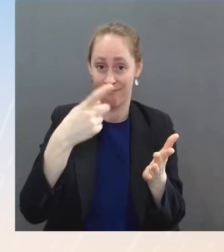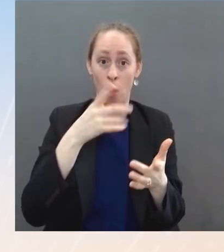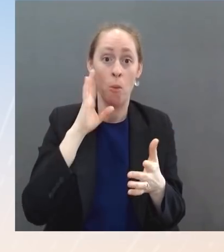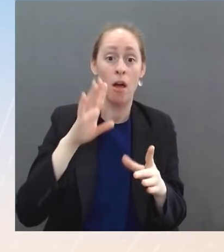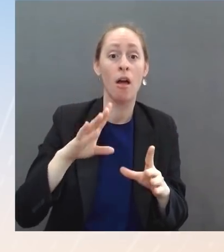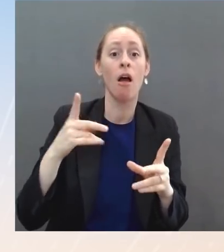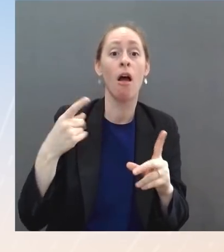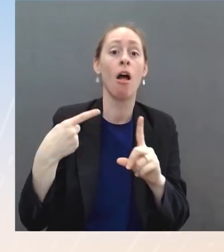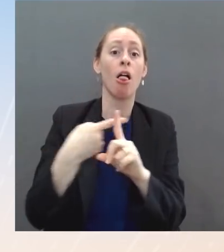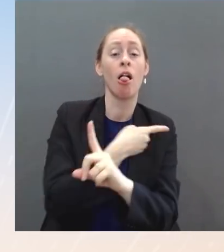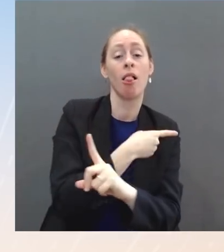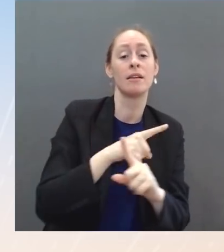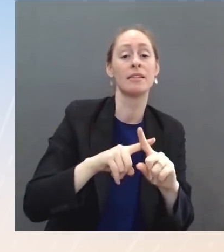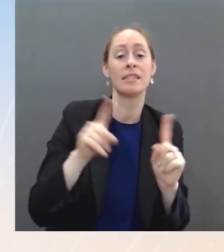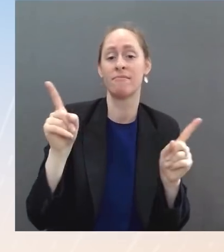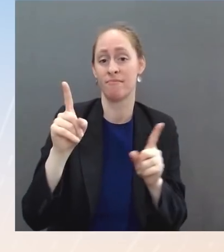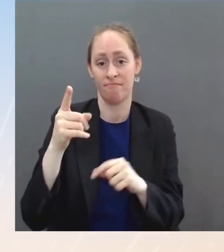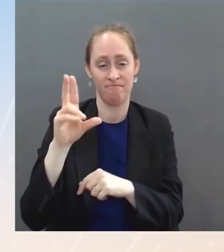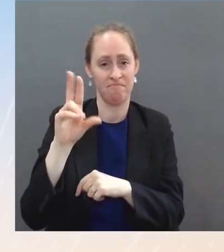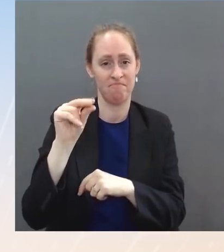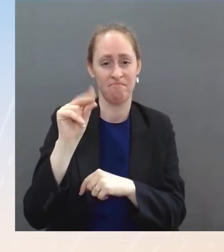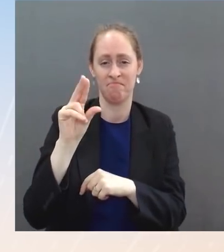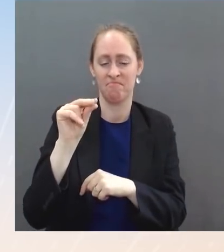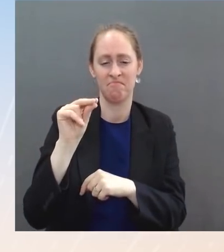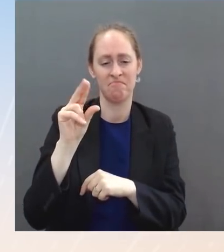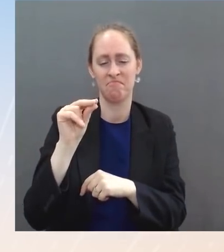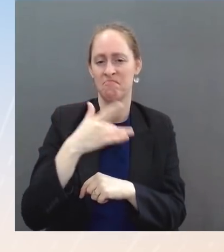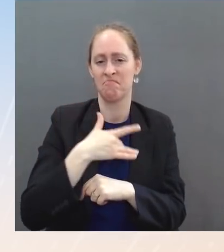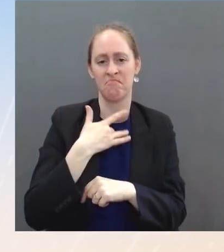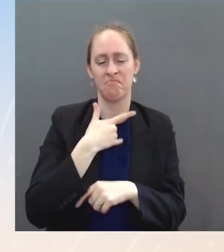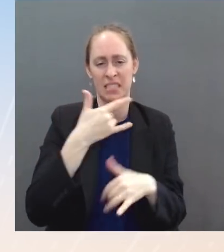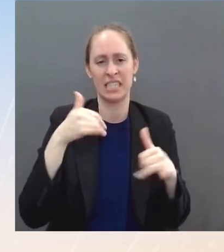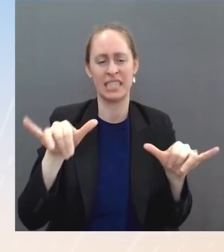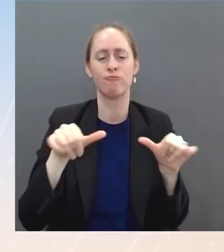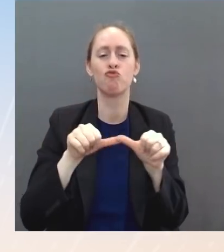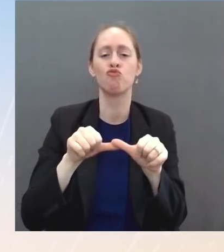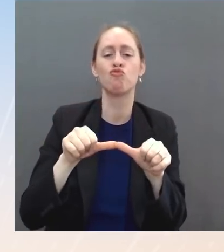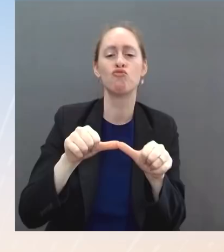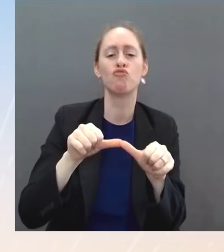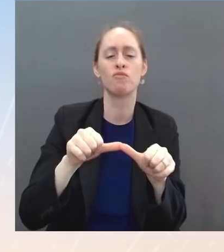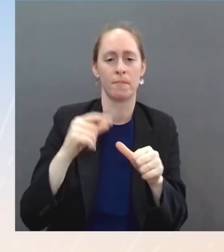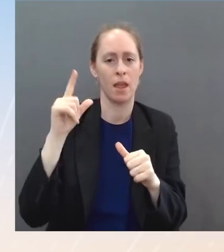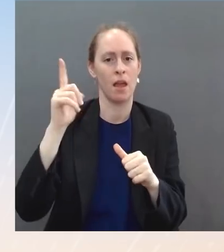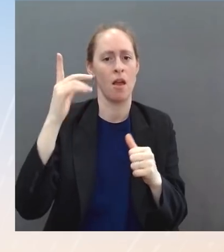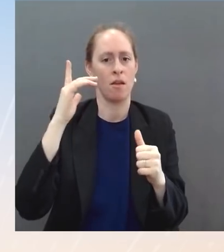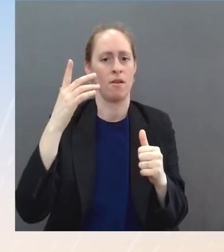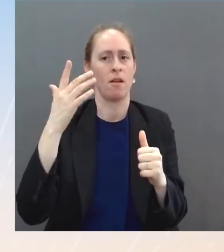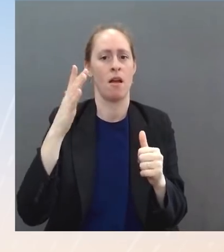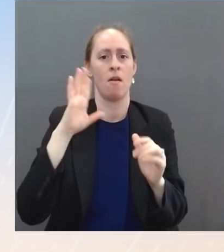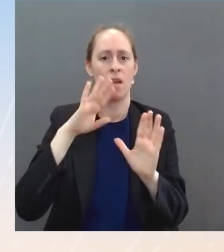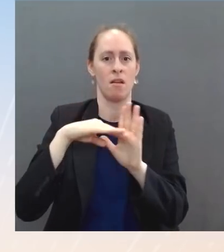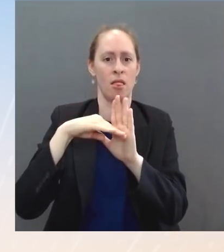It will take time to grind down the elements of Russian power within the Russian economy,